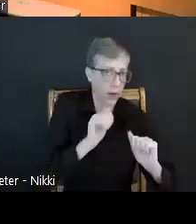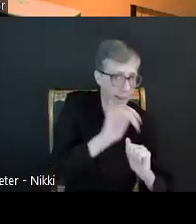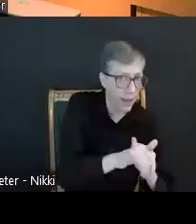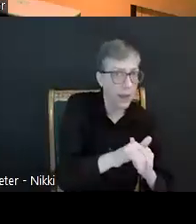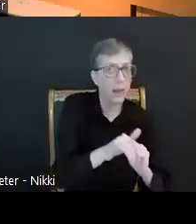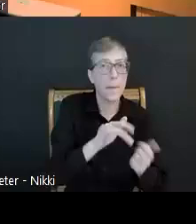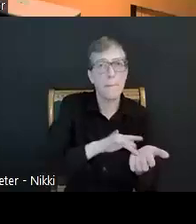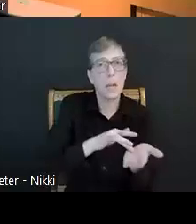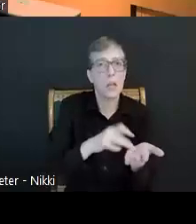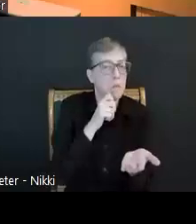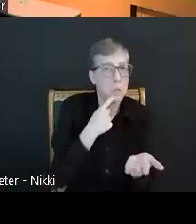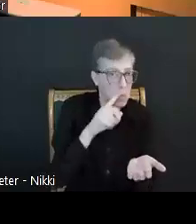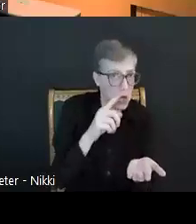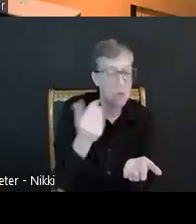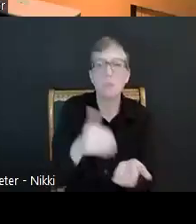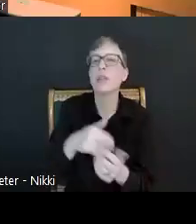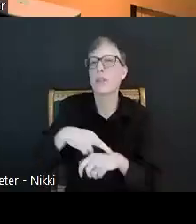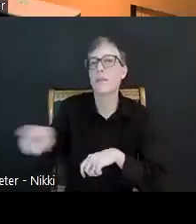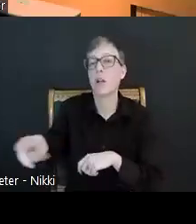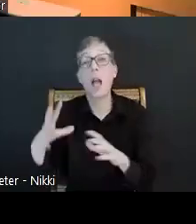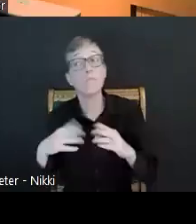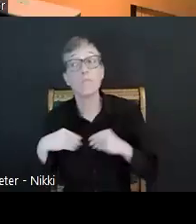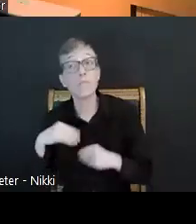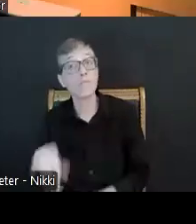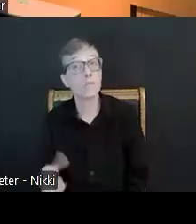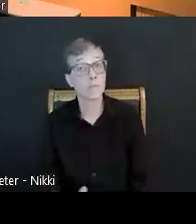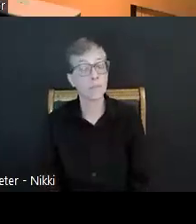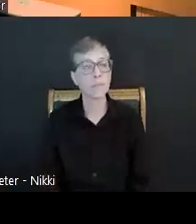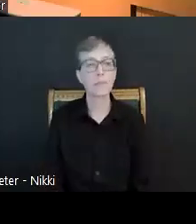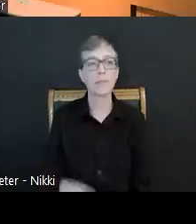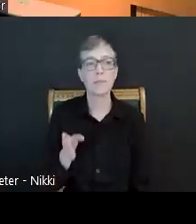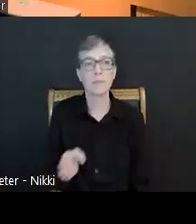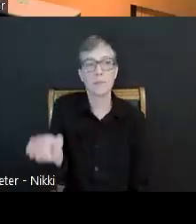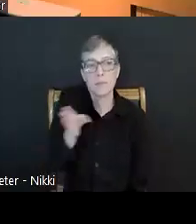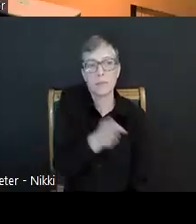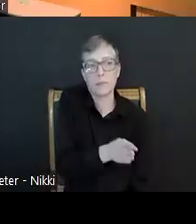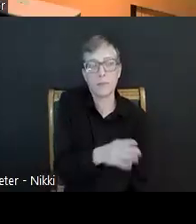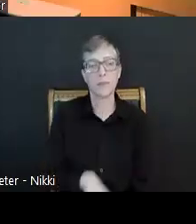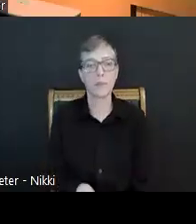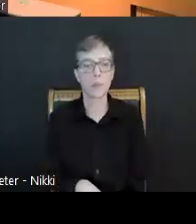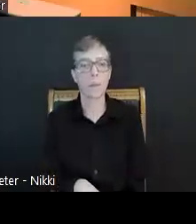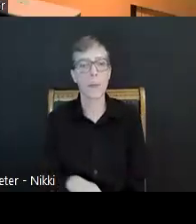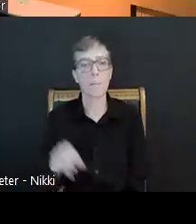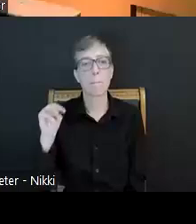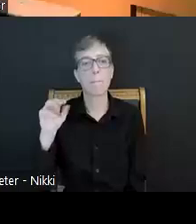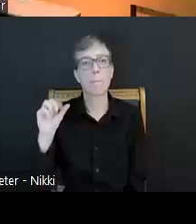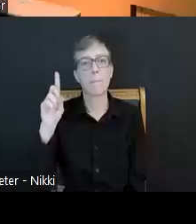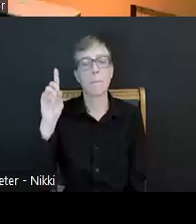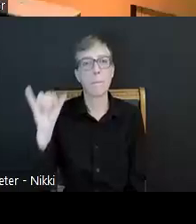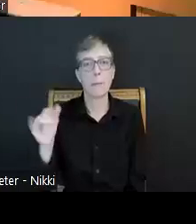as well mdy and I both attend weekly treatment team rounds with strong minds and so some of